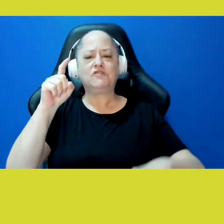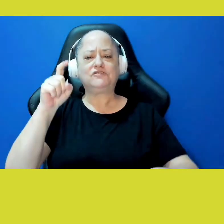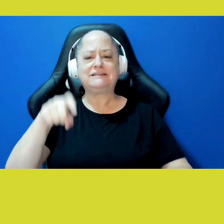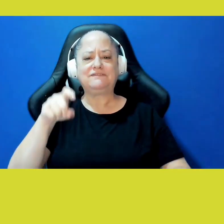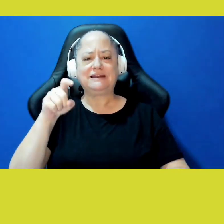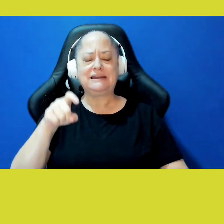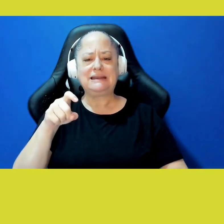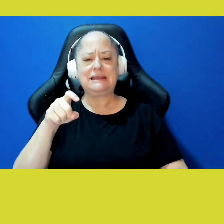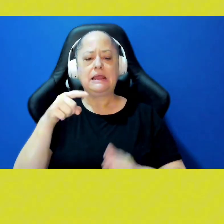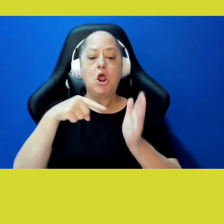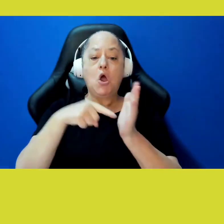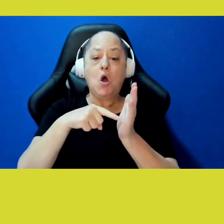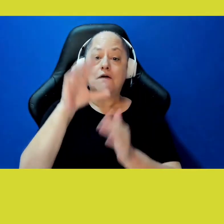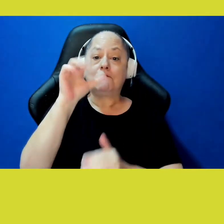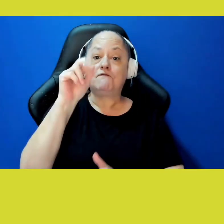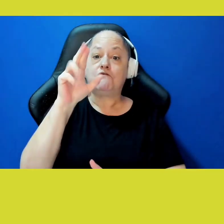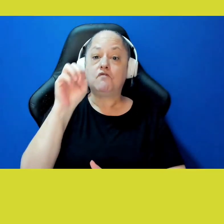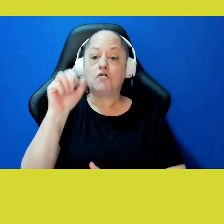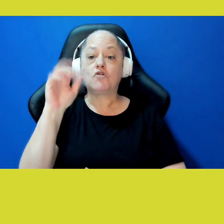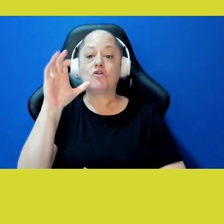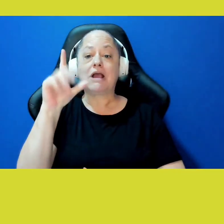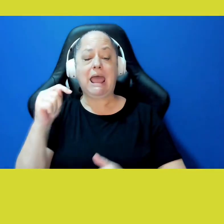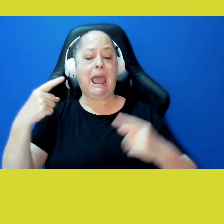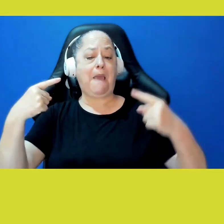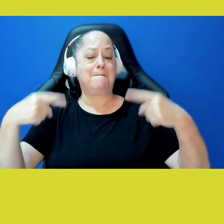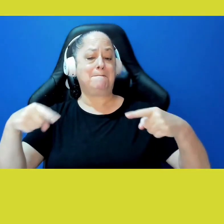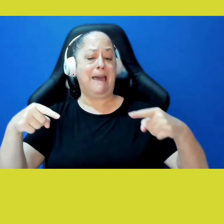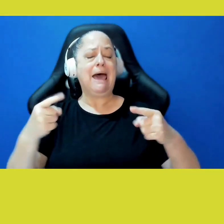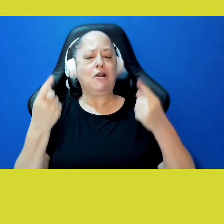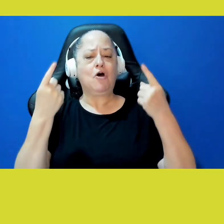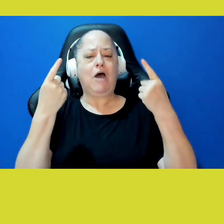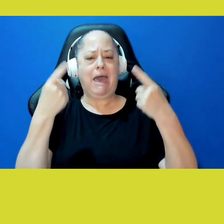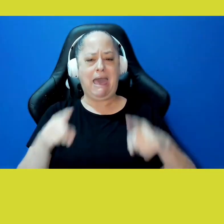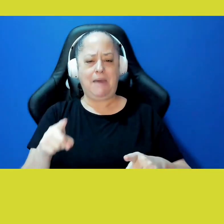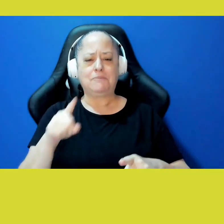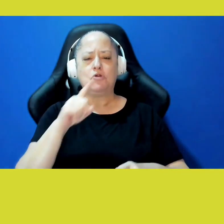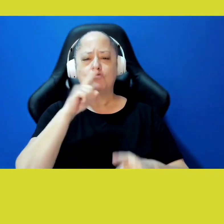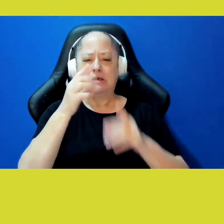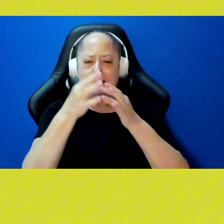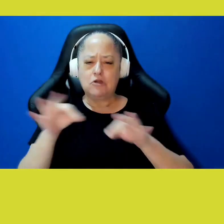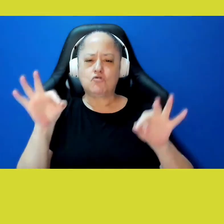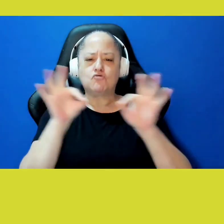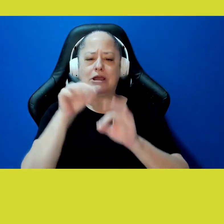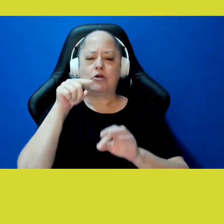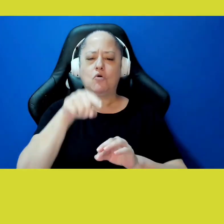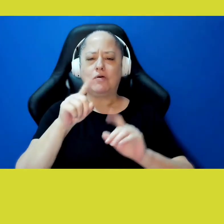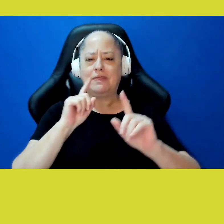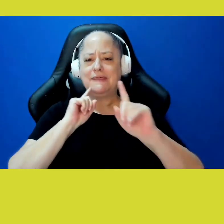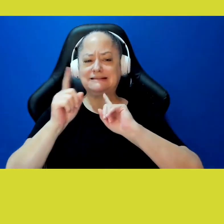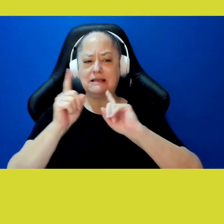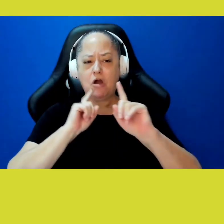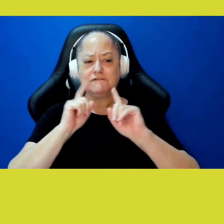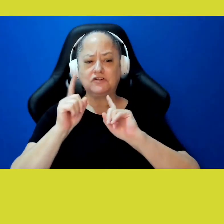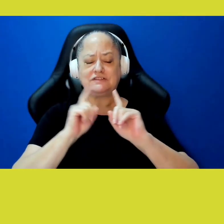affordable care act battle was underway which was really critical in this conversation. The USICH